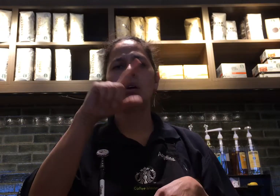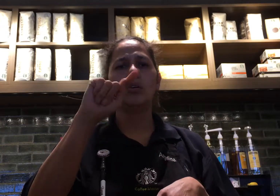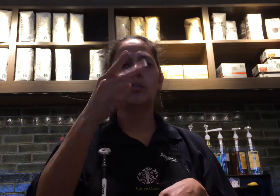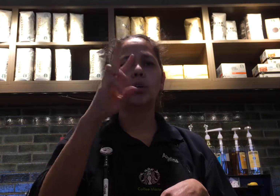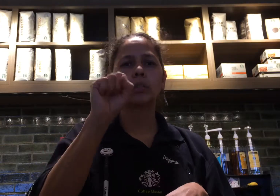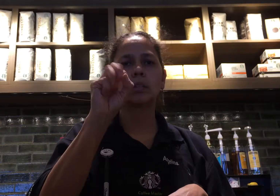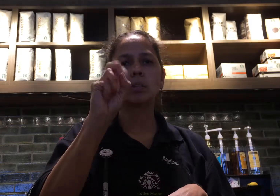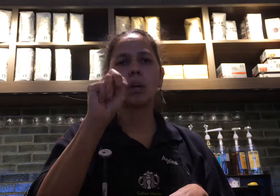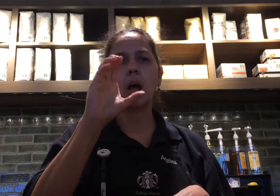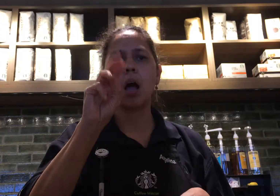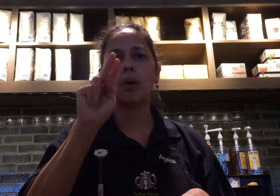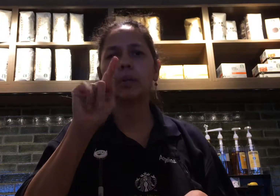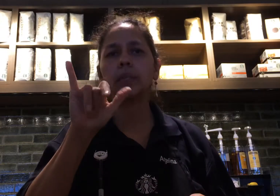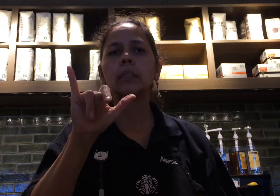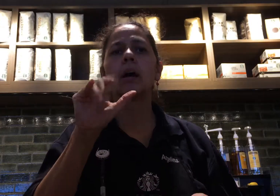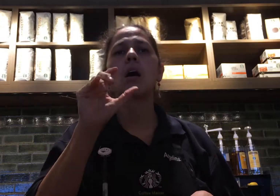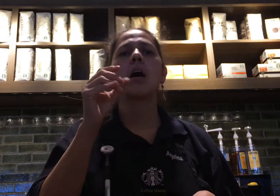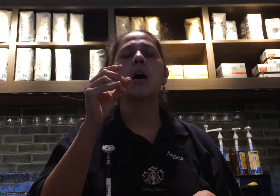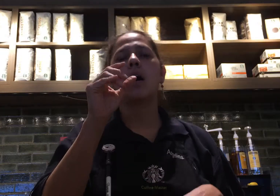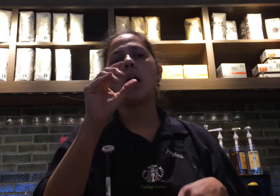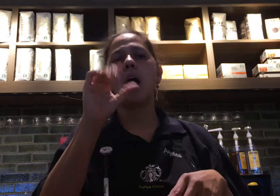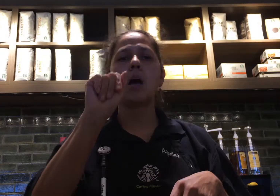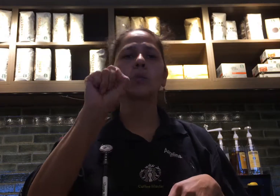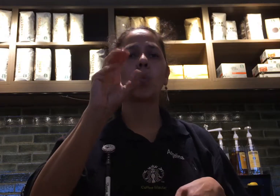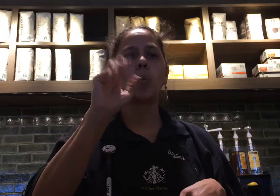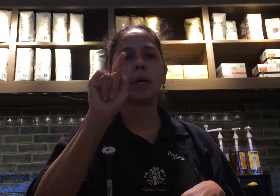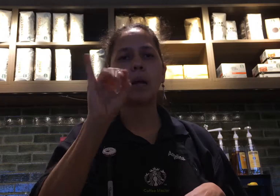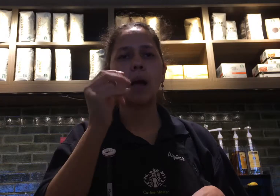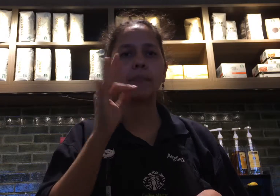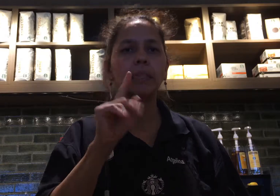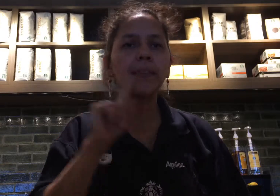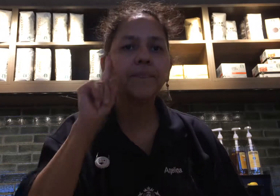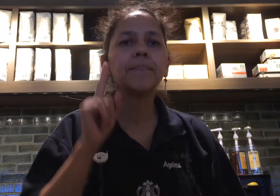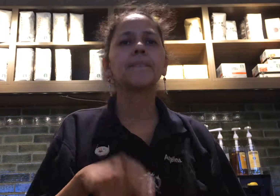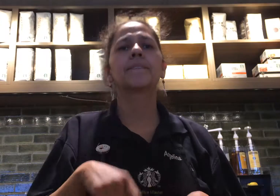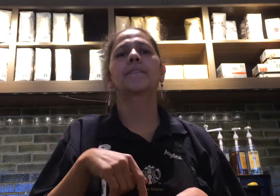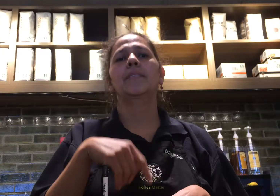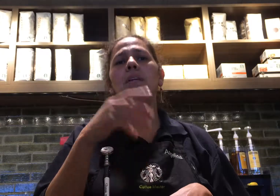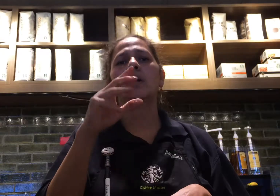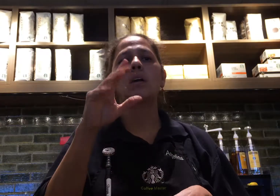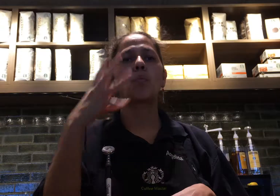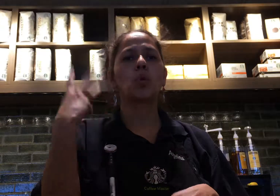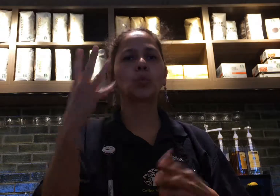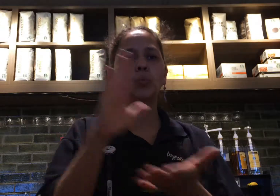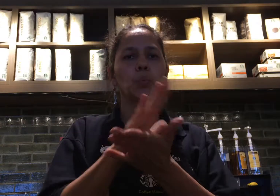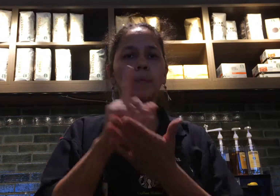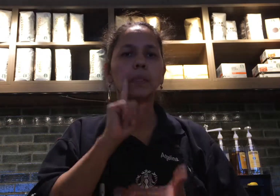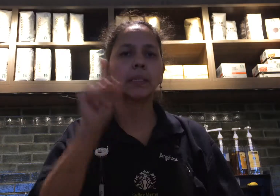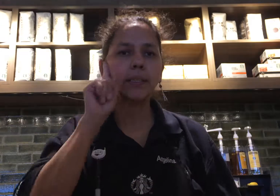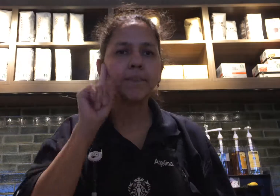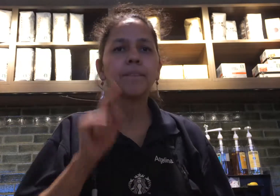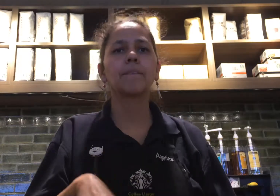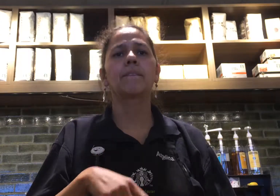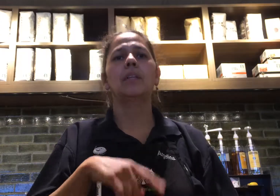Thurston County Association of the Deaf Washington School for the Deaf